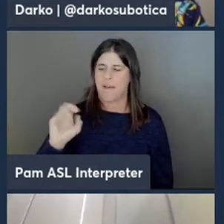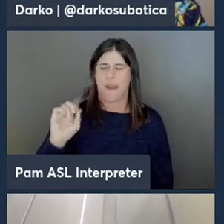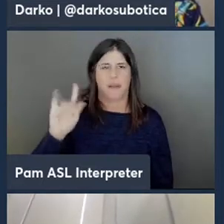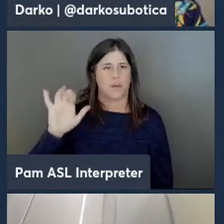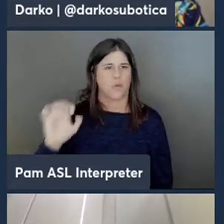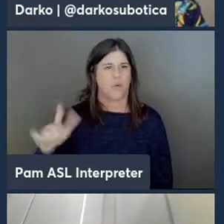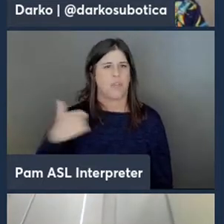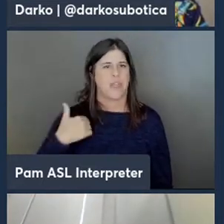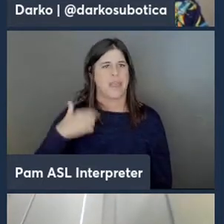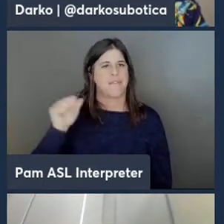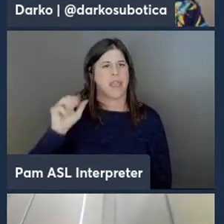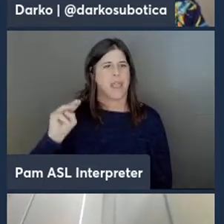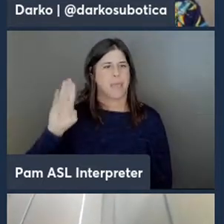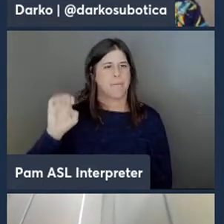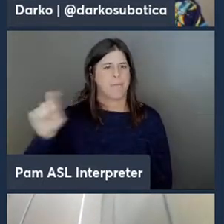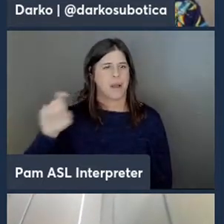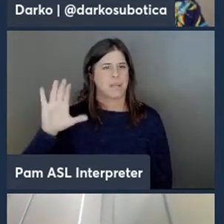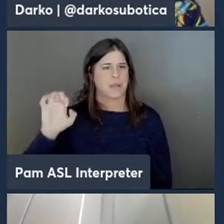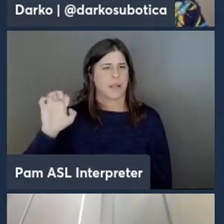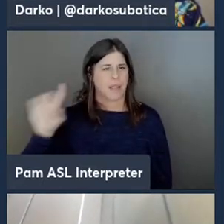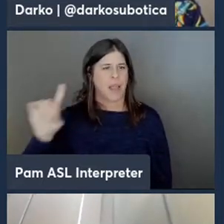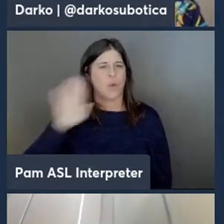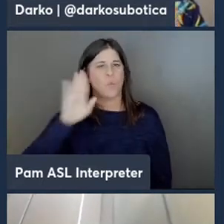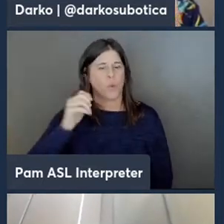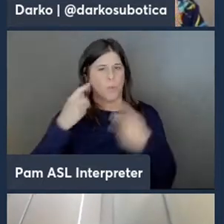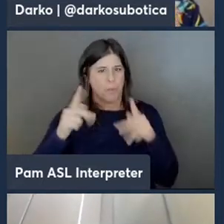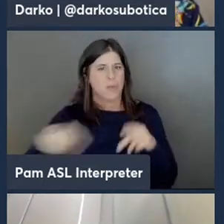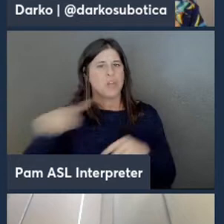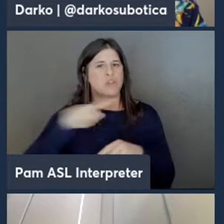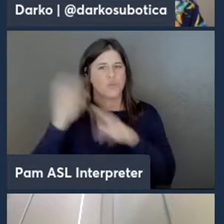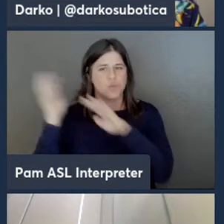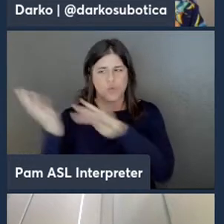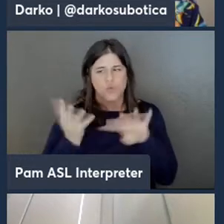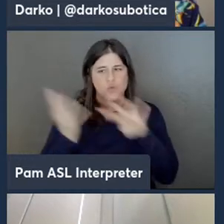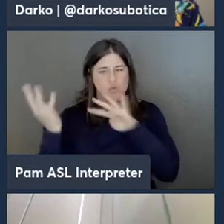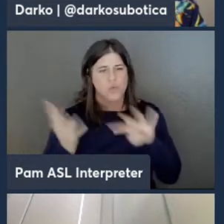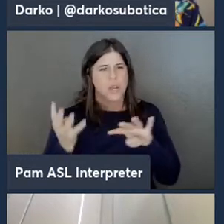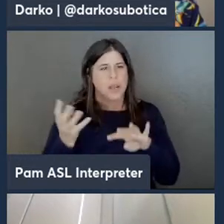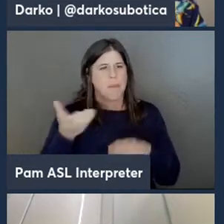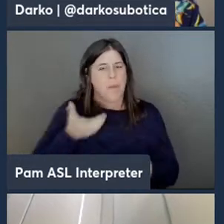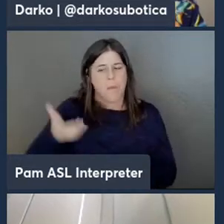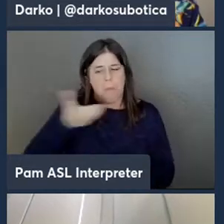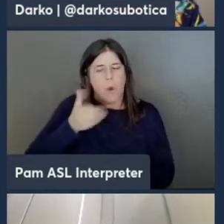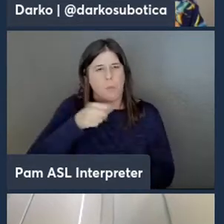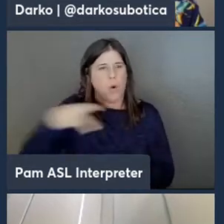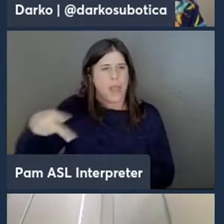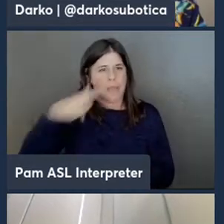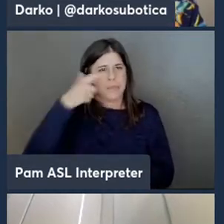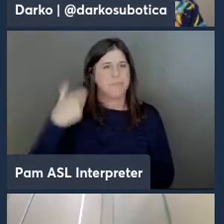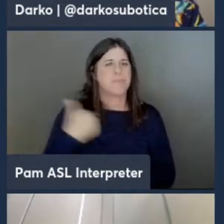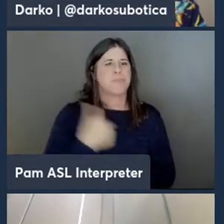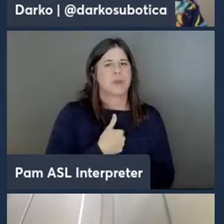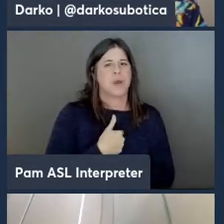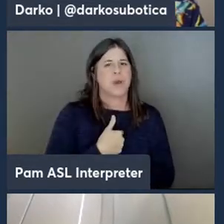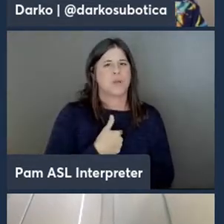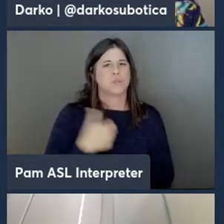which essentially allows you to stream mobile apps because we're on Graviton two ARM.